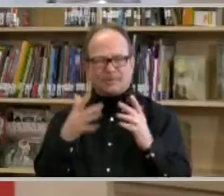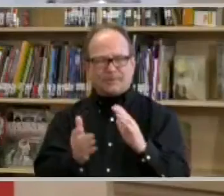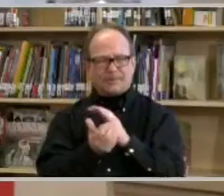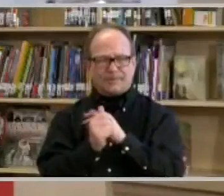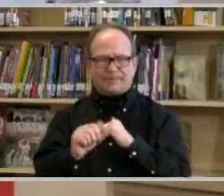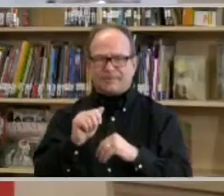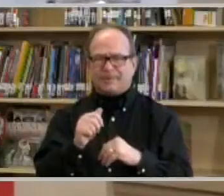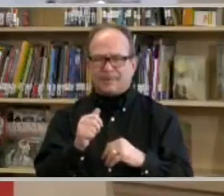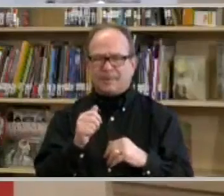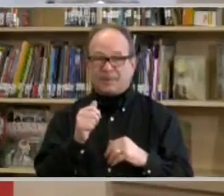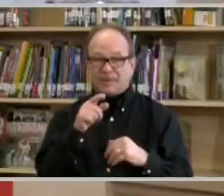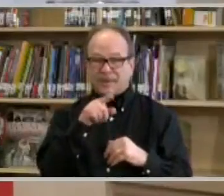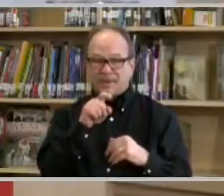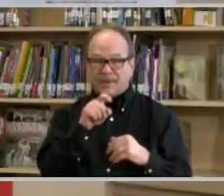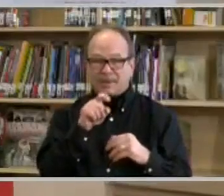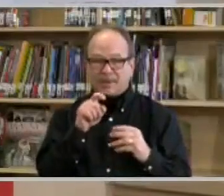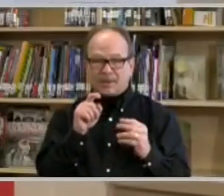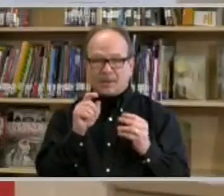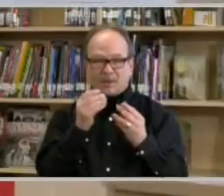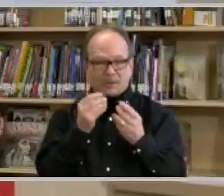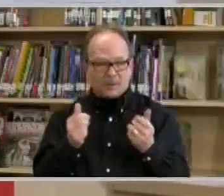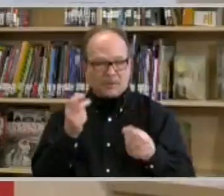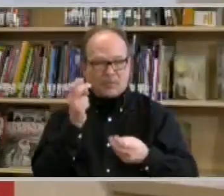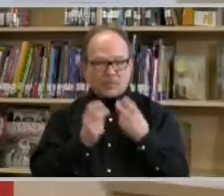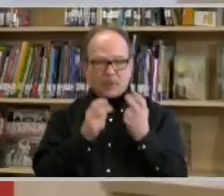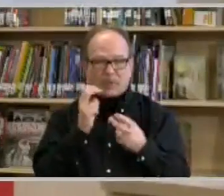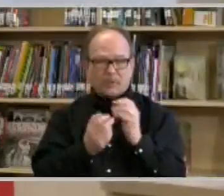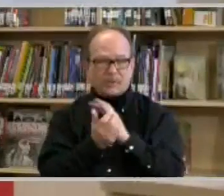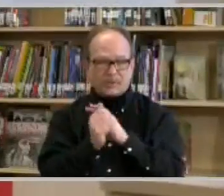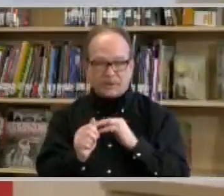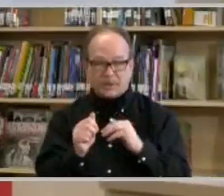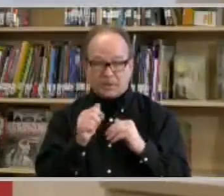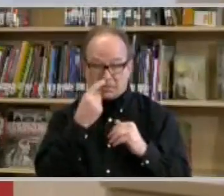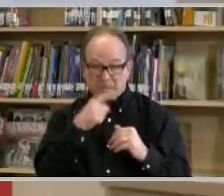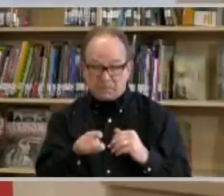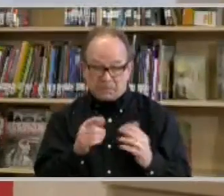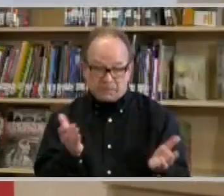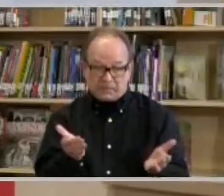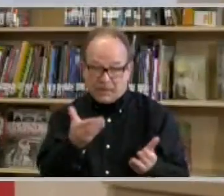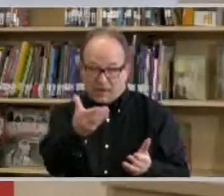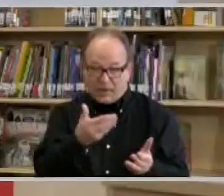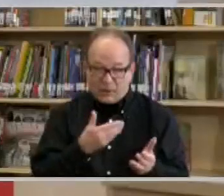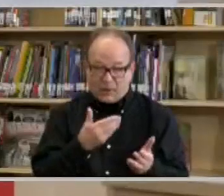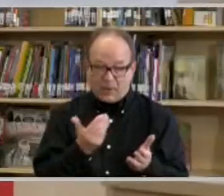LOSING THE EXPERIENCE OF DETECTIVES WHO WE NEED TO SOLVE THESE CRIMES.